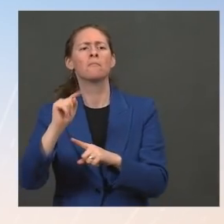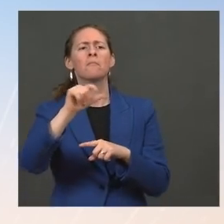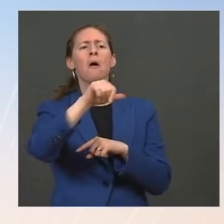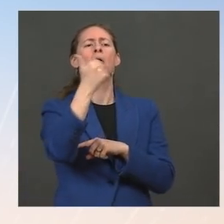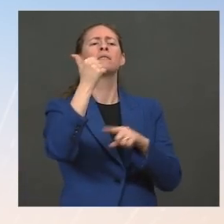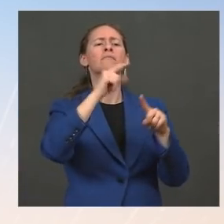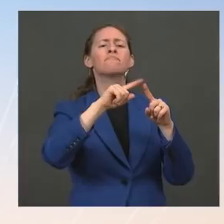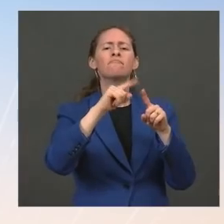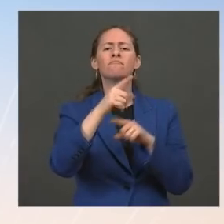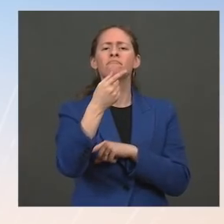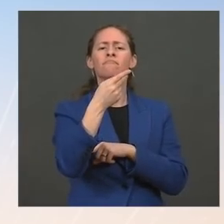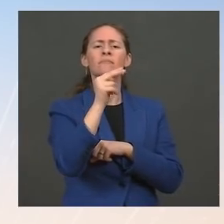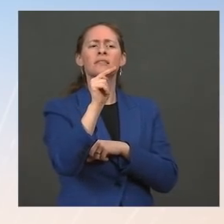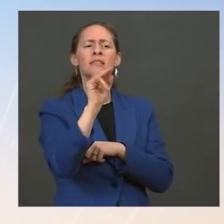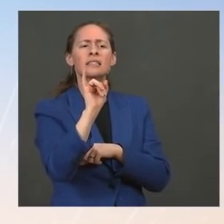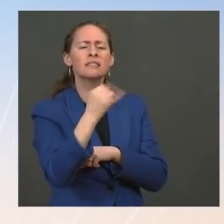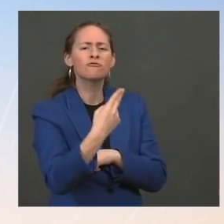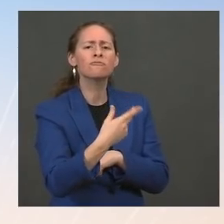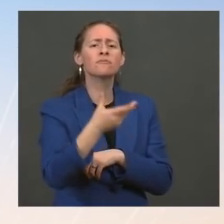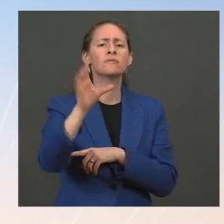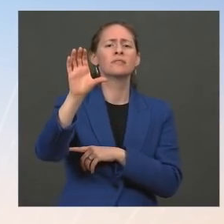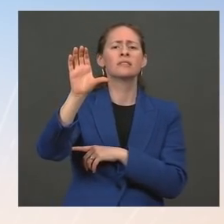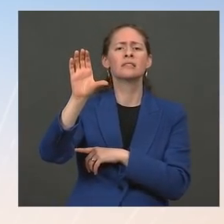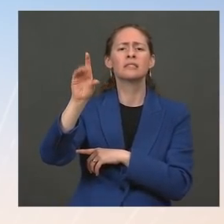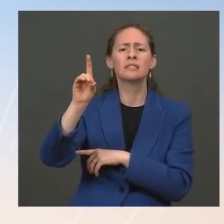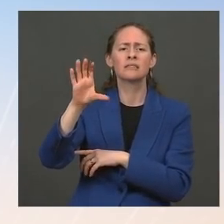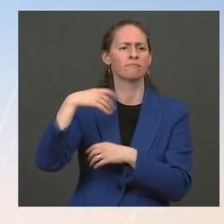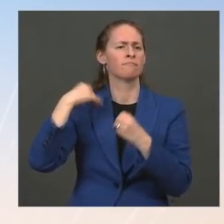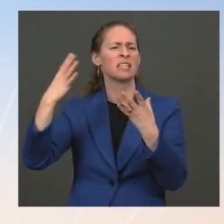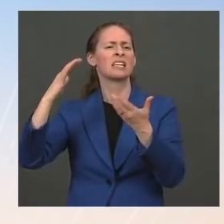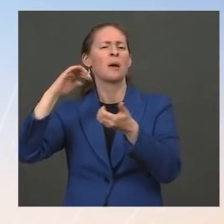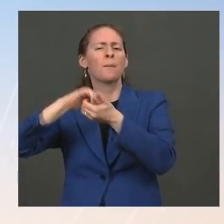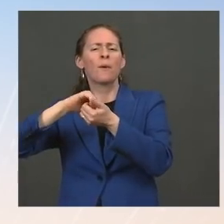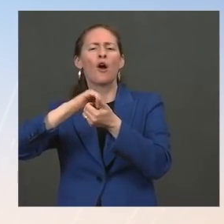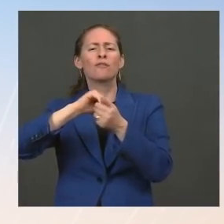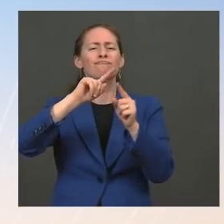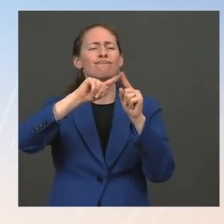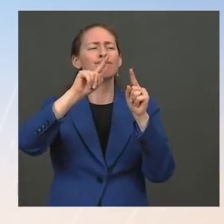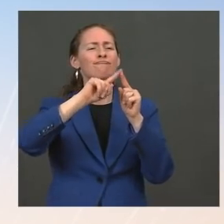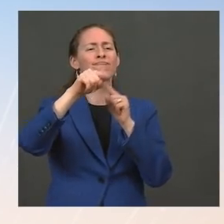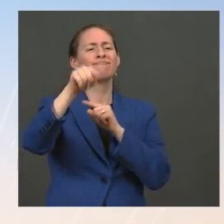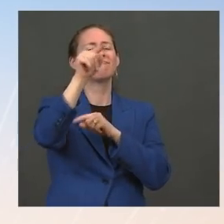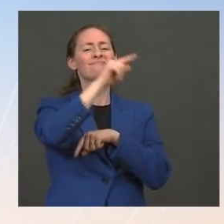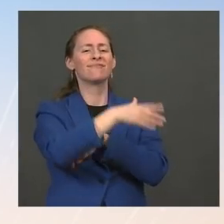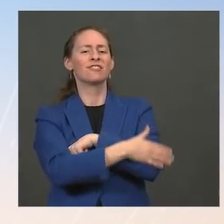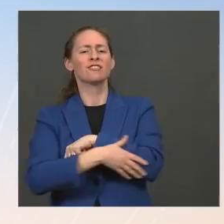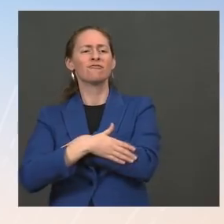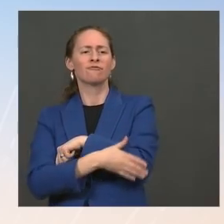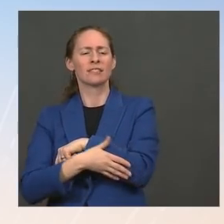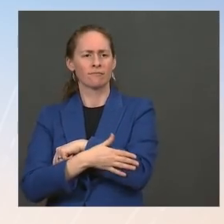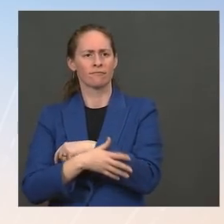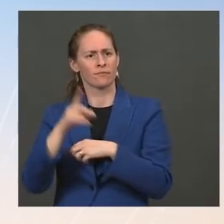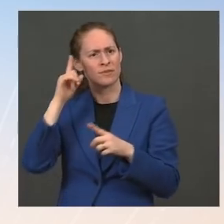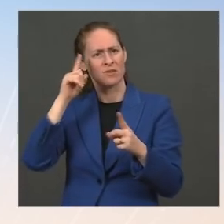as we work to partner with and work with a range of countries to get the pandemic under control. The Press: And does the White House have any plans -- I know you said that Biden himself --